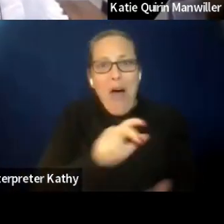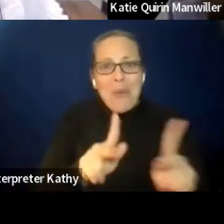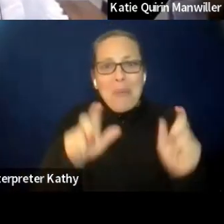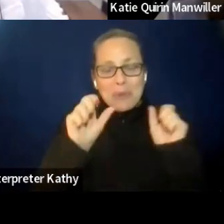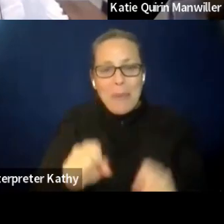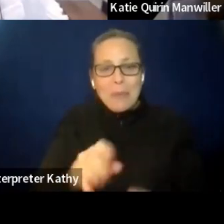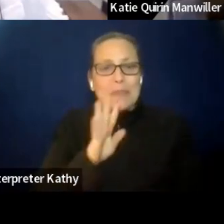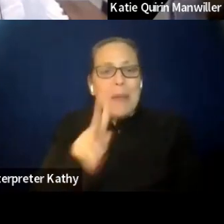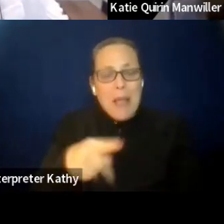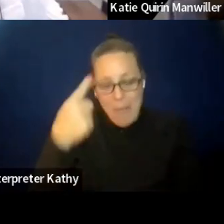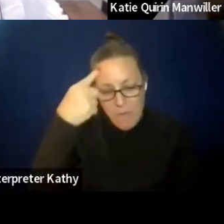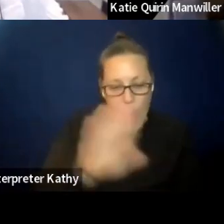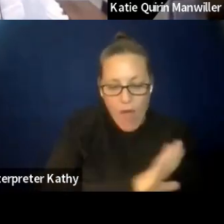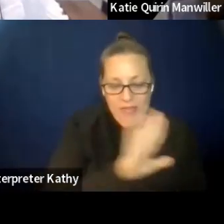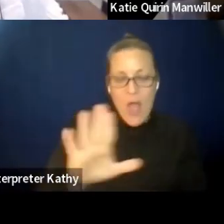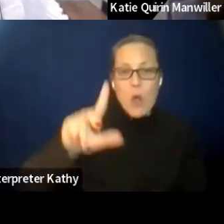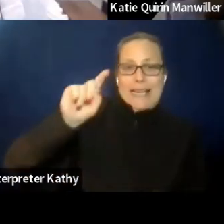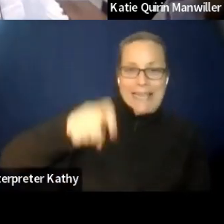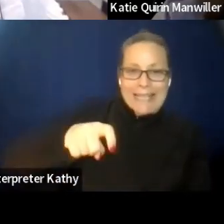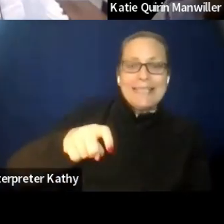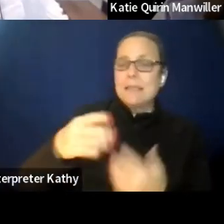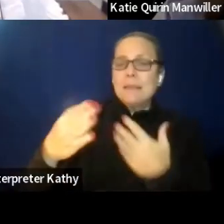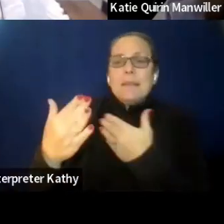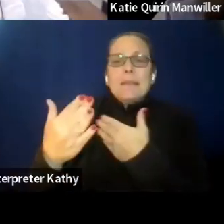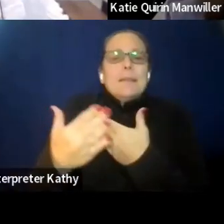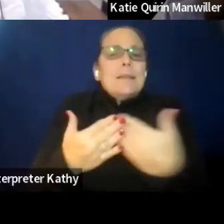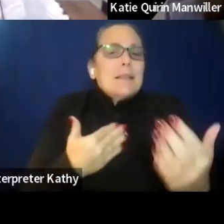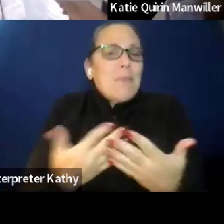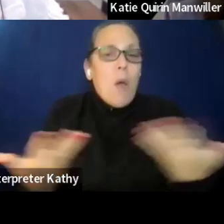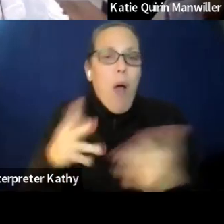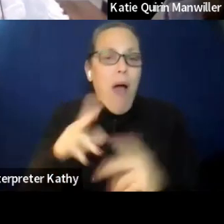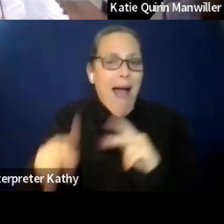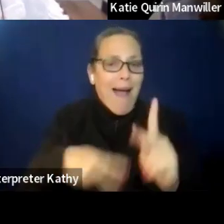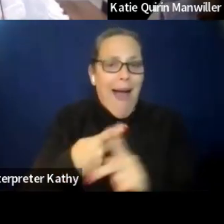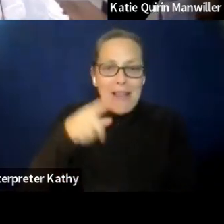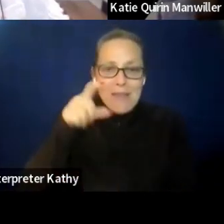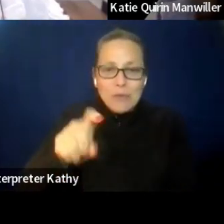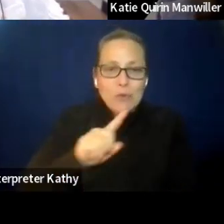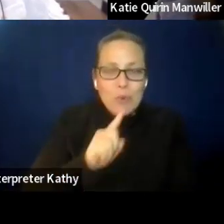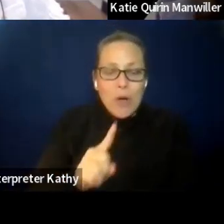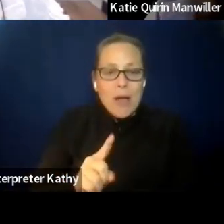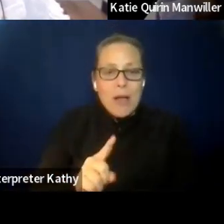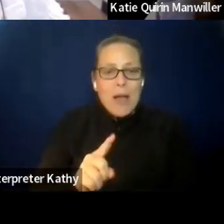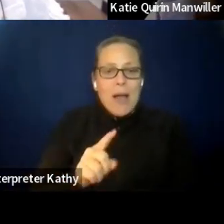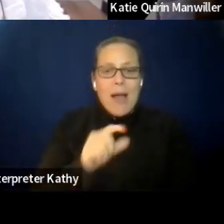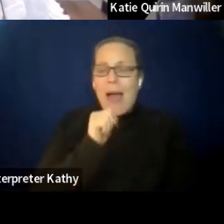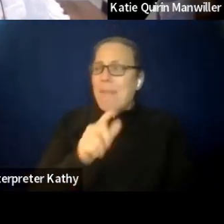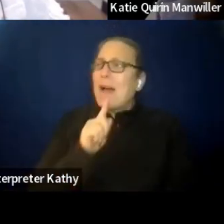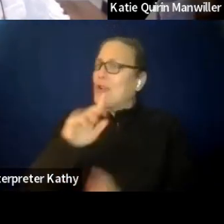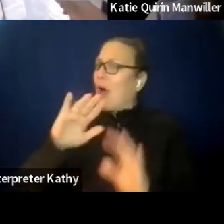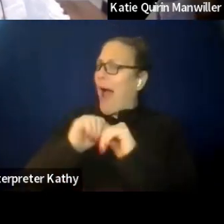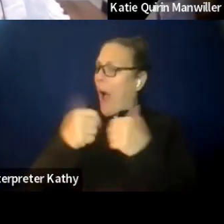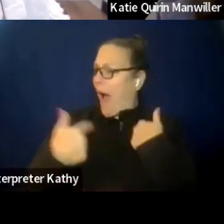to speak up in the library and I want others to be able to speak up for their needs no matter what they are. I mean,